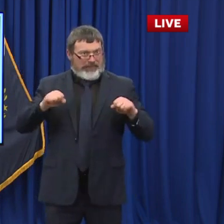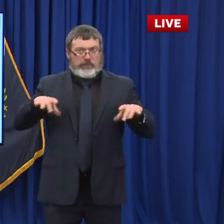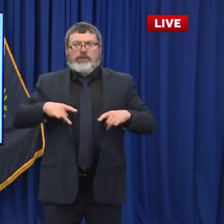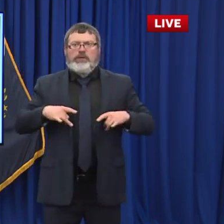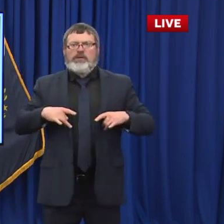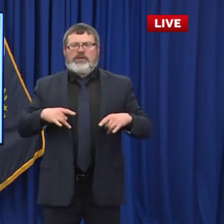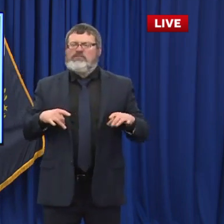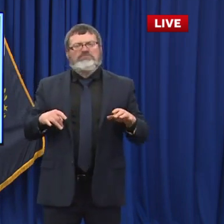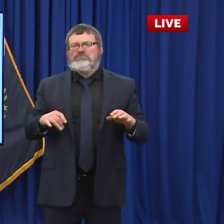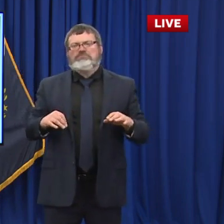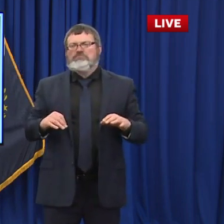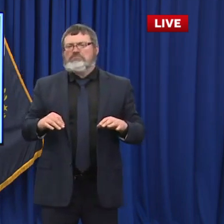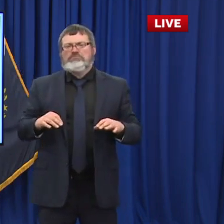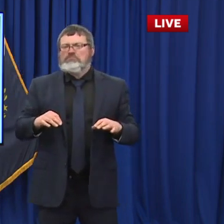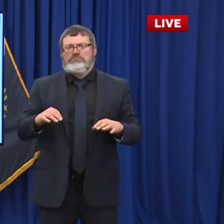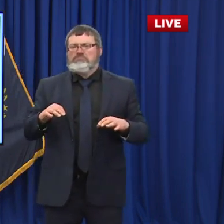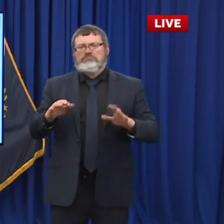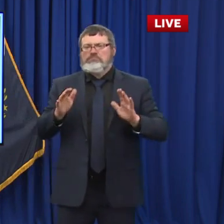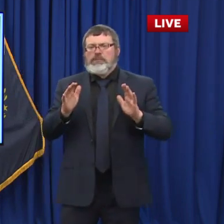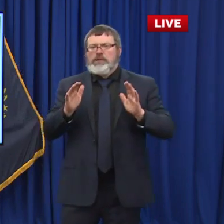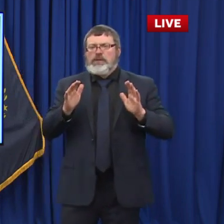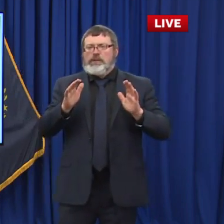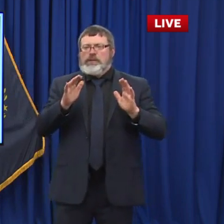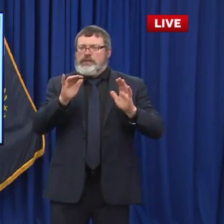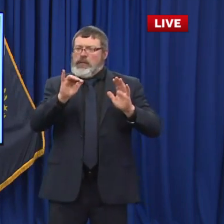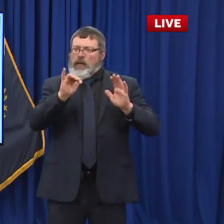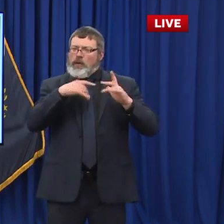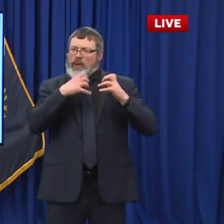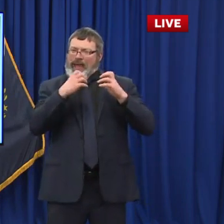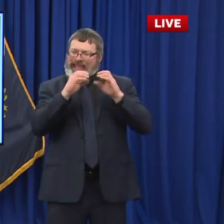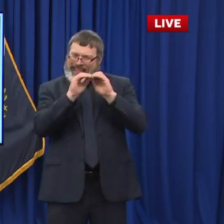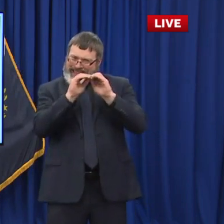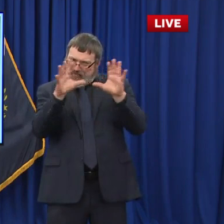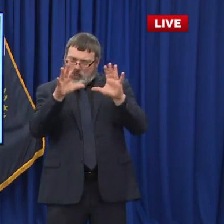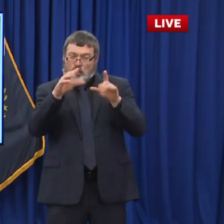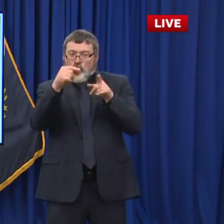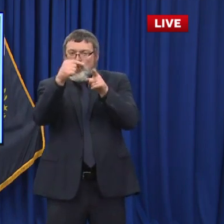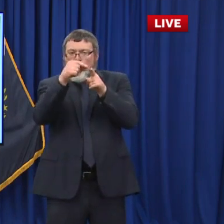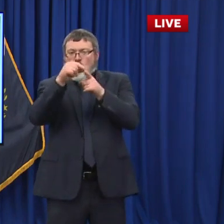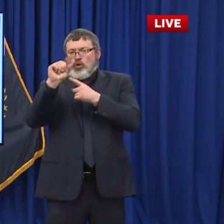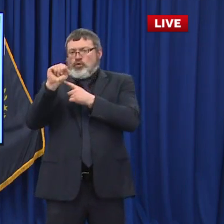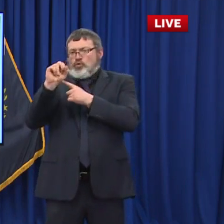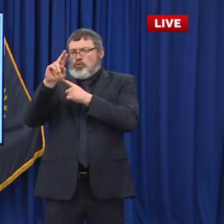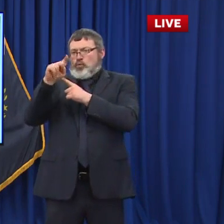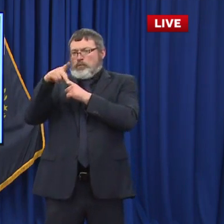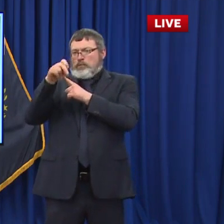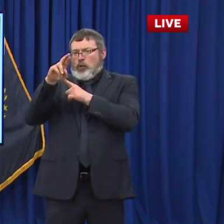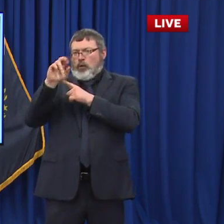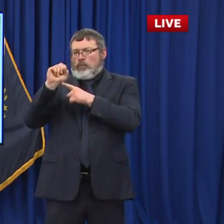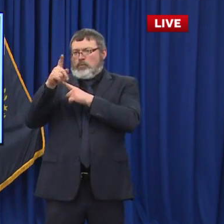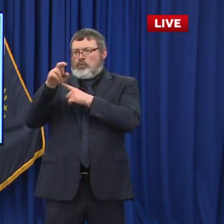INFECTED AND IF YOU WALK IN YOU’RE GOING TO GET INFECTED WITH COVID SUPER SPREADER EVENTS DO IT.